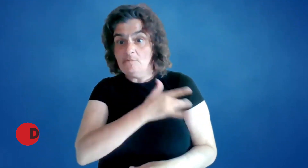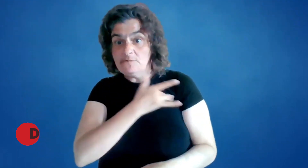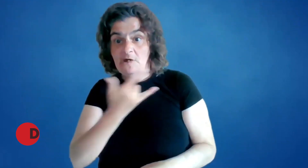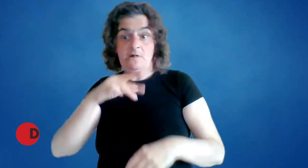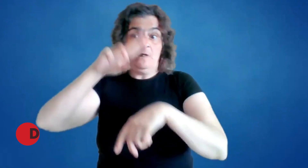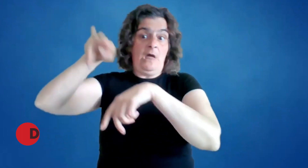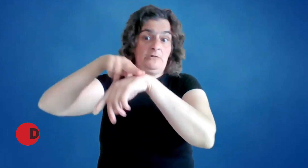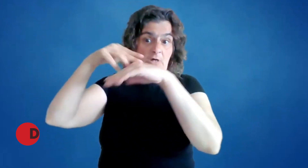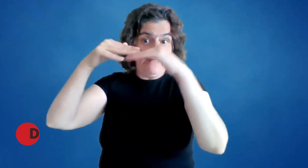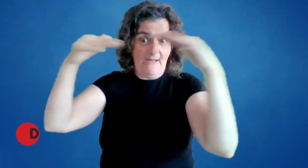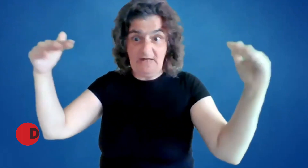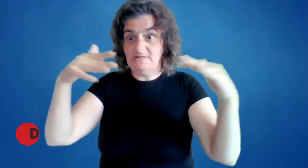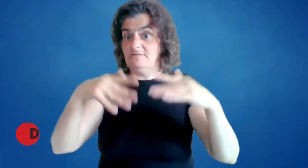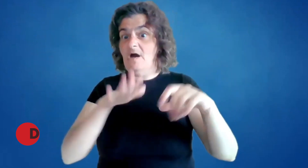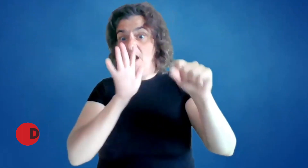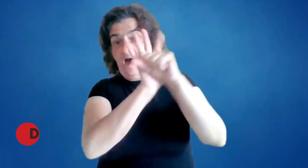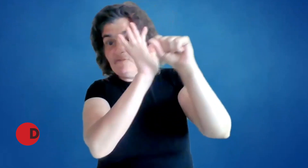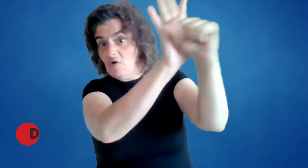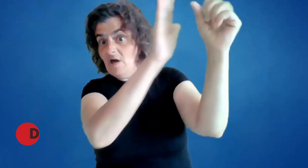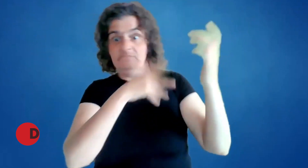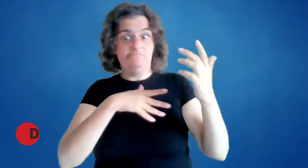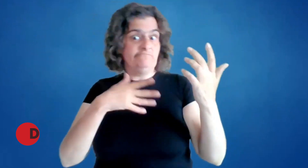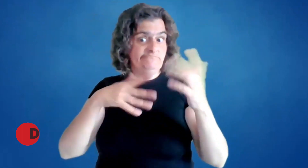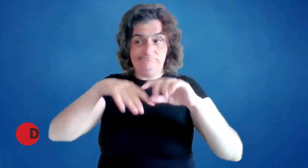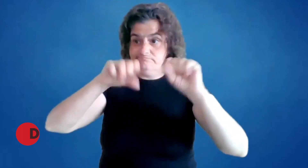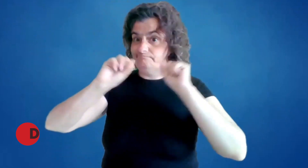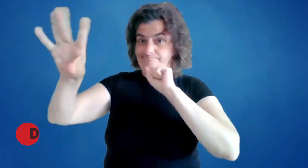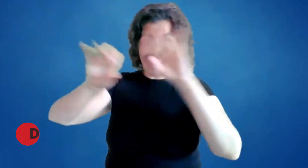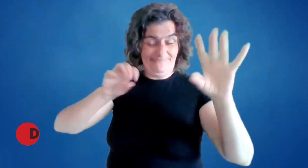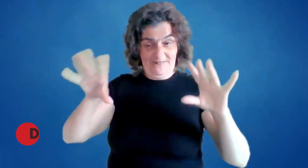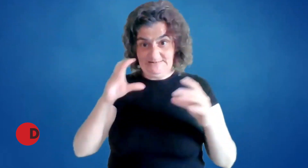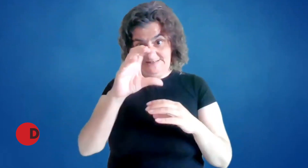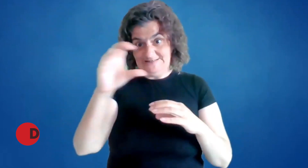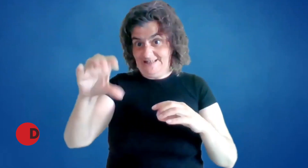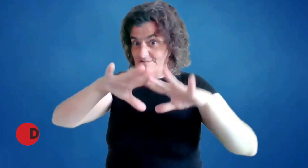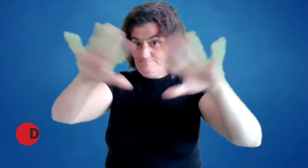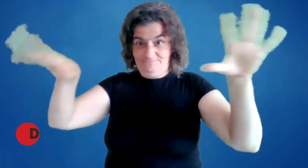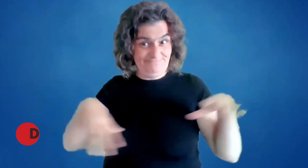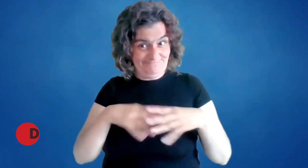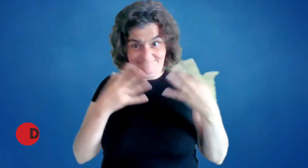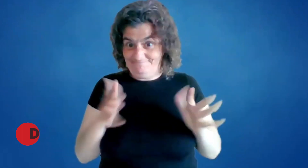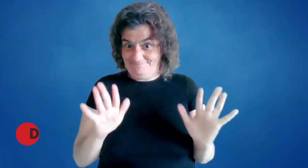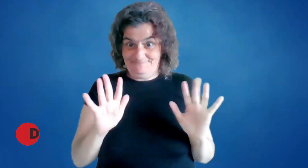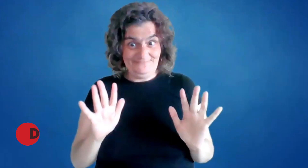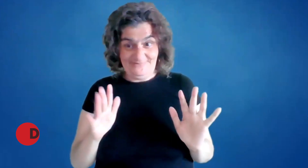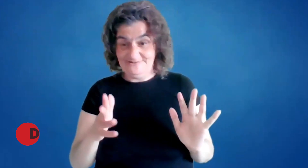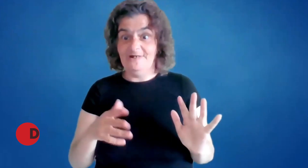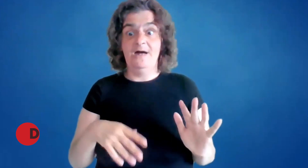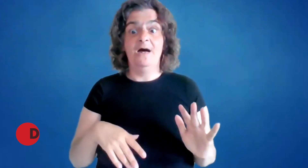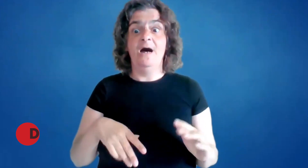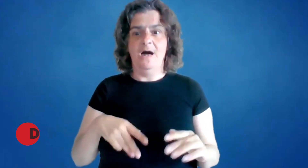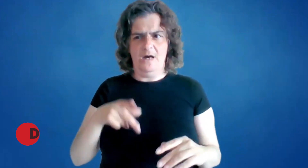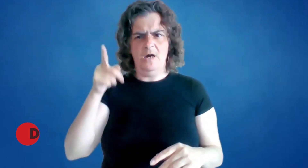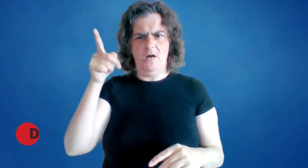they would see all of our letters piling up.